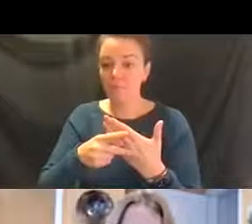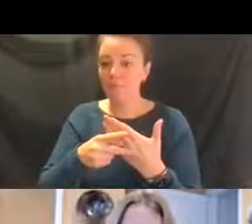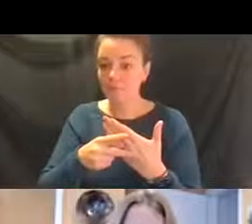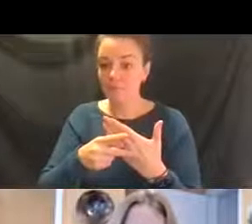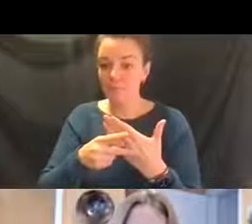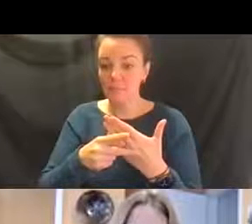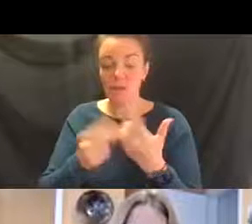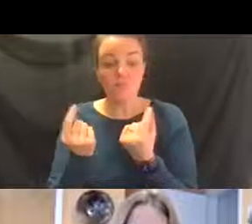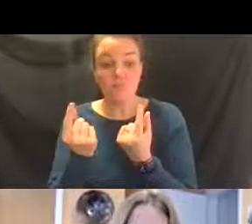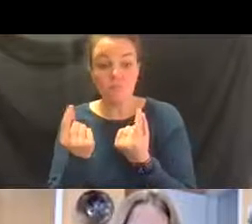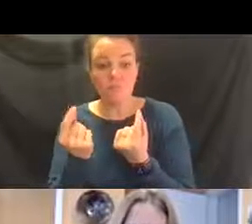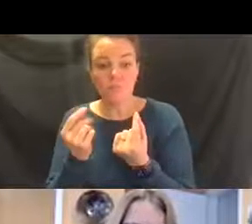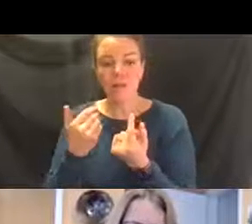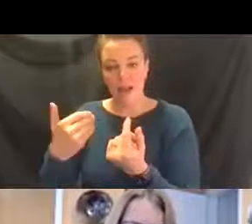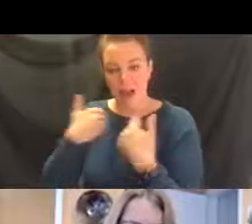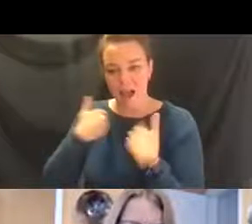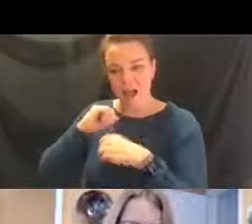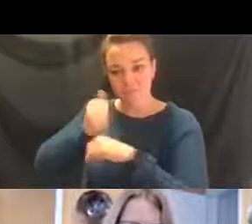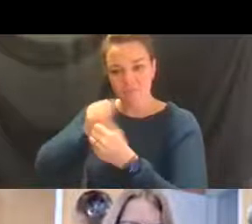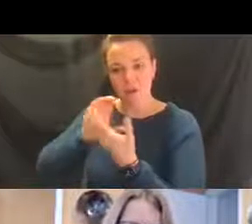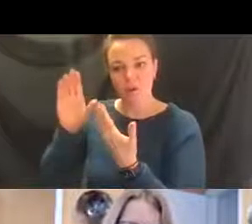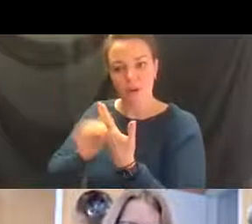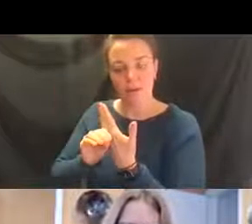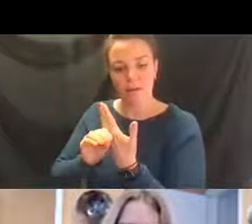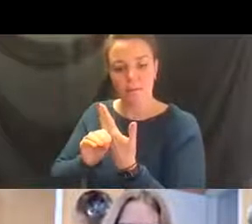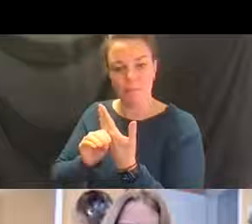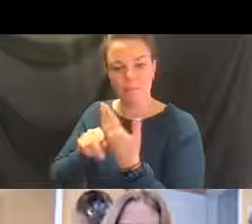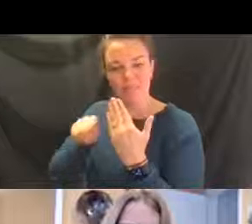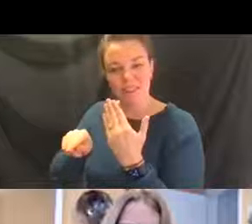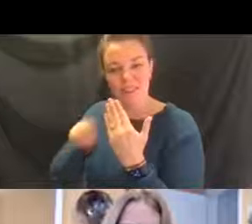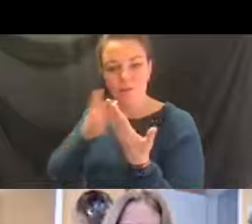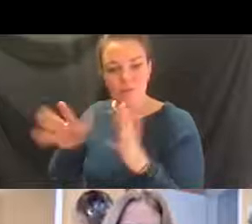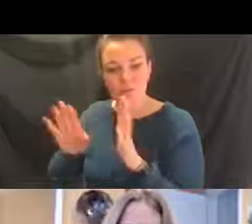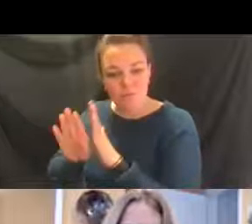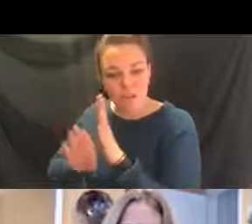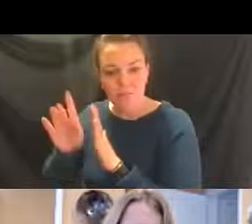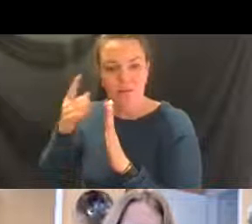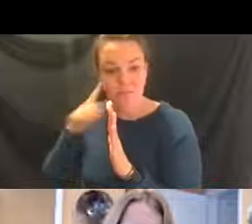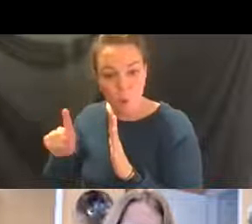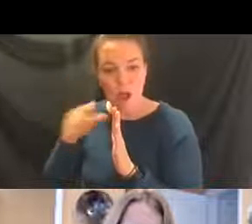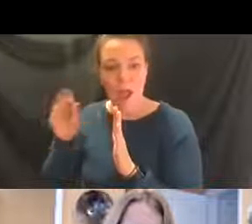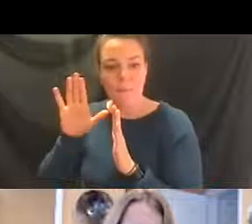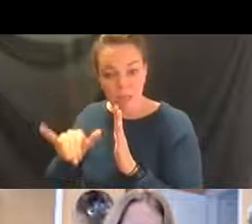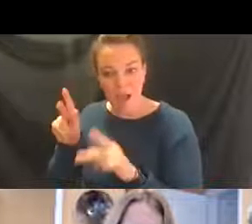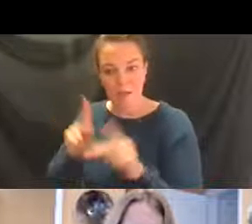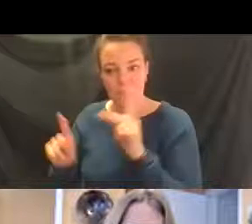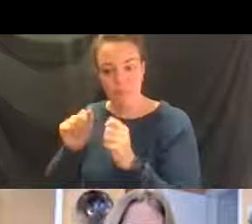the curriculum that was specifically written for and by individuals with intellectual disabilities